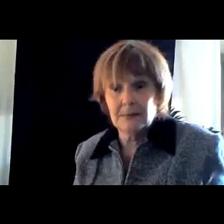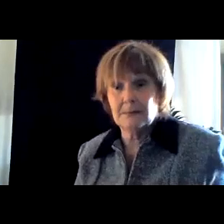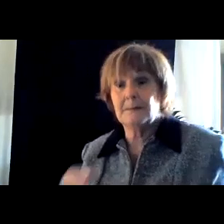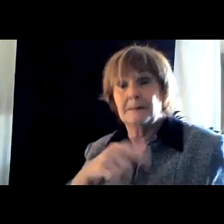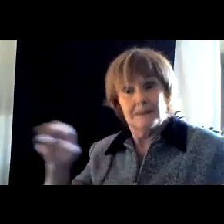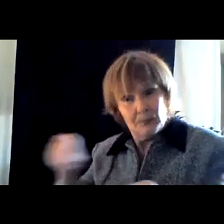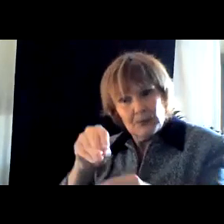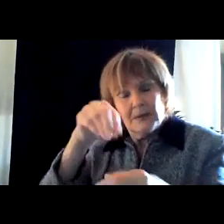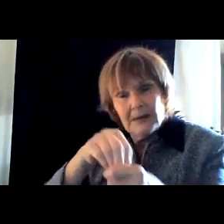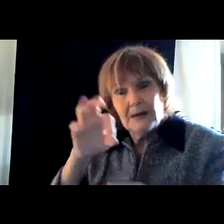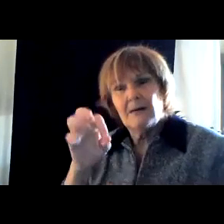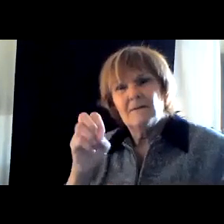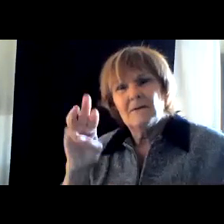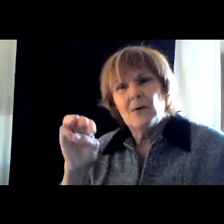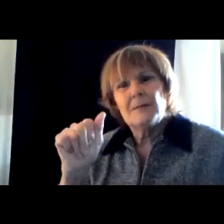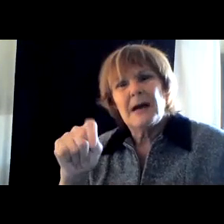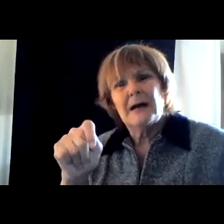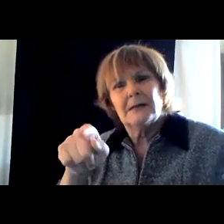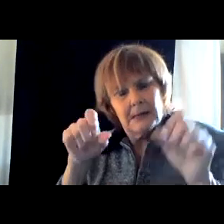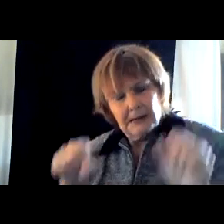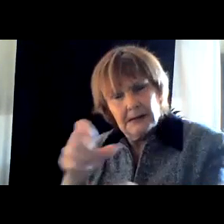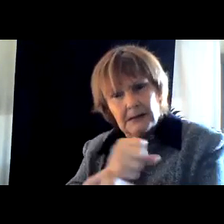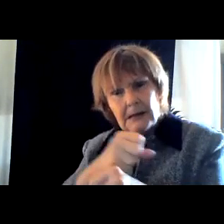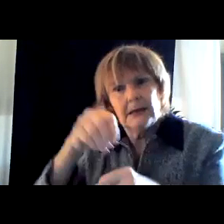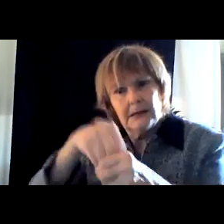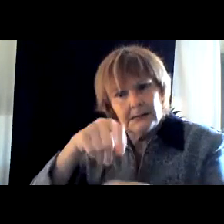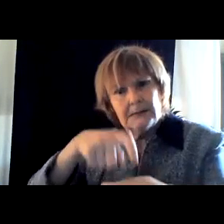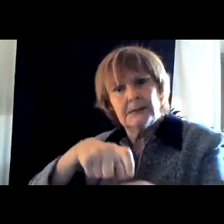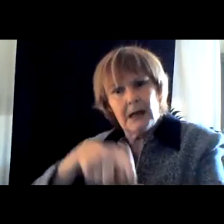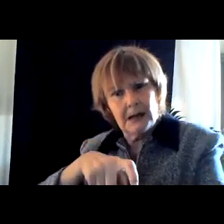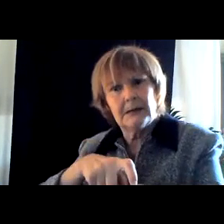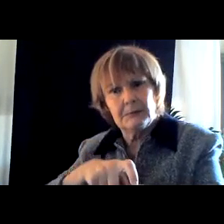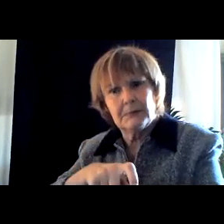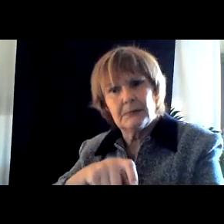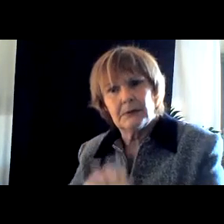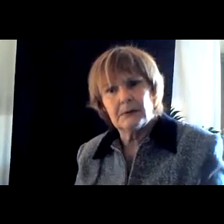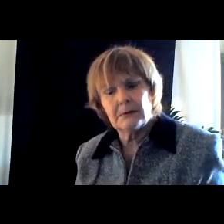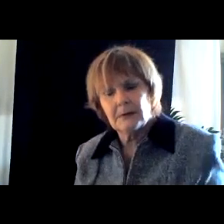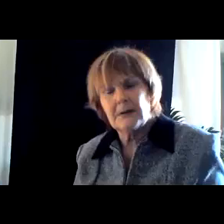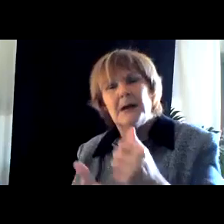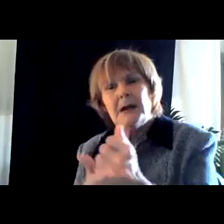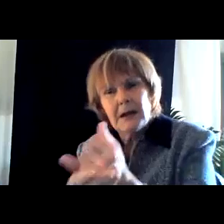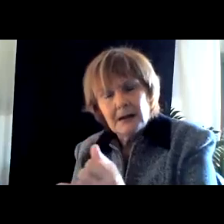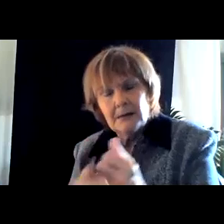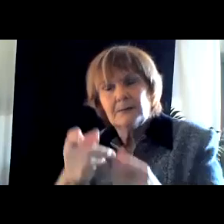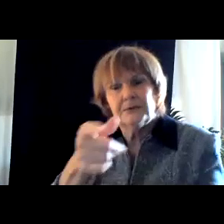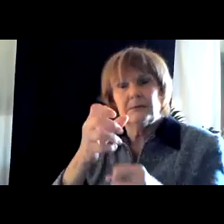and that they can get it in a timely manner. So you can help be a part of that discussion. If you're a mental health worker